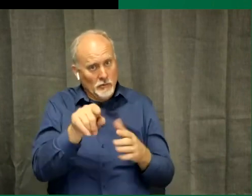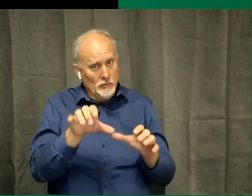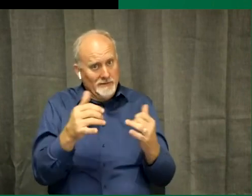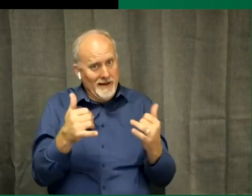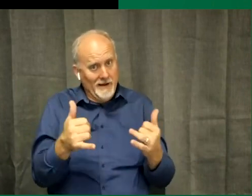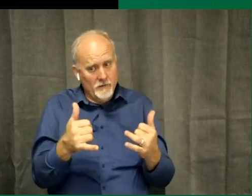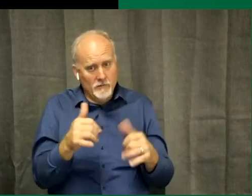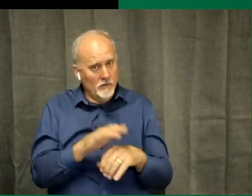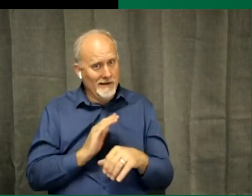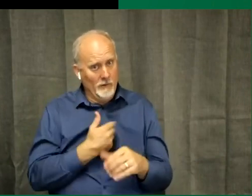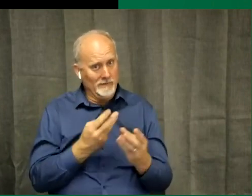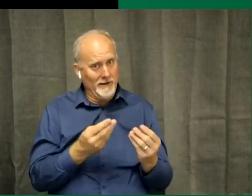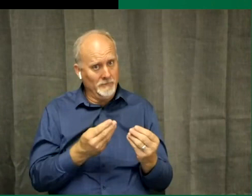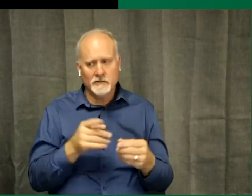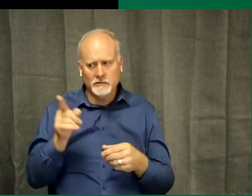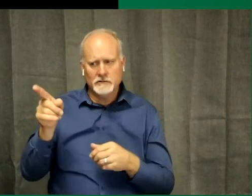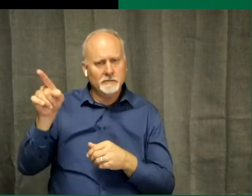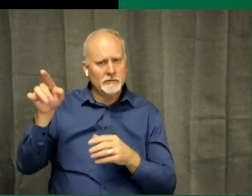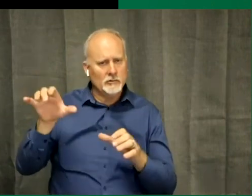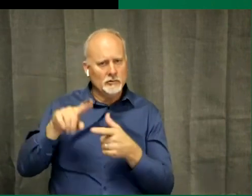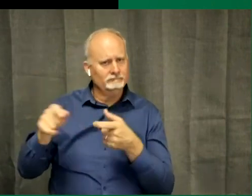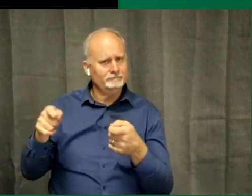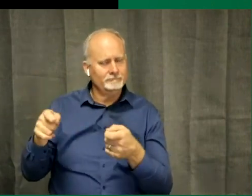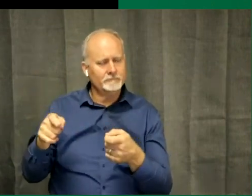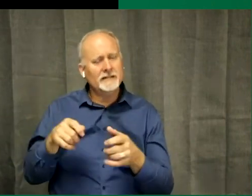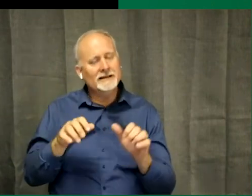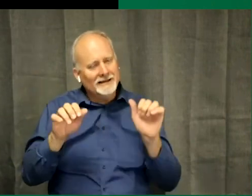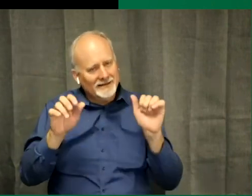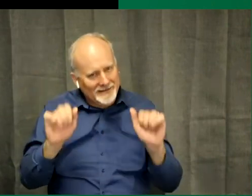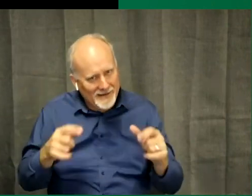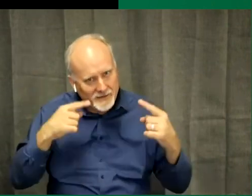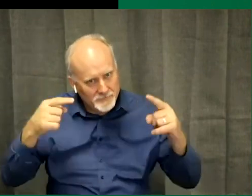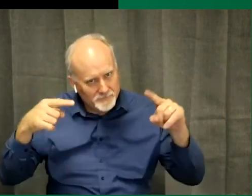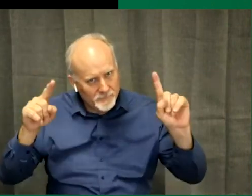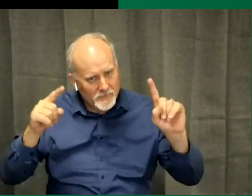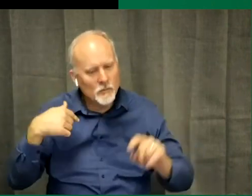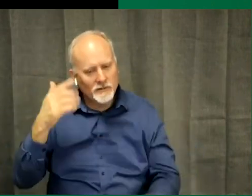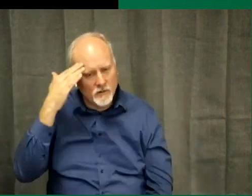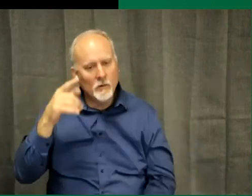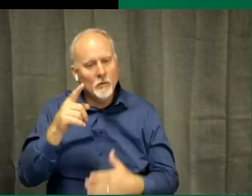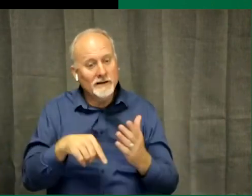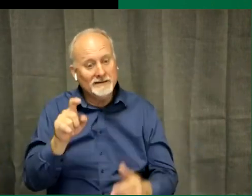to keep it under control so it can be done we know how we know what needs to be done we just don't